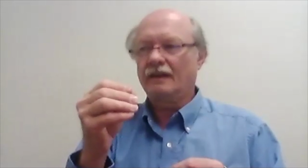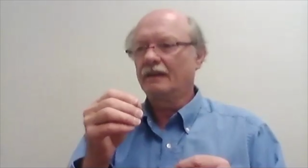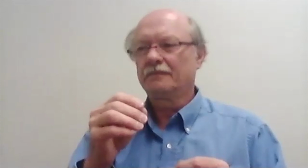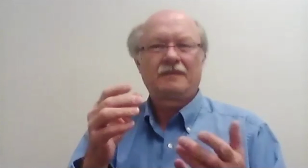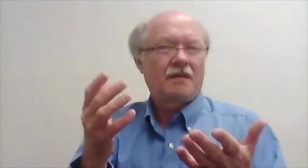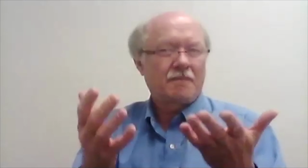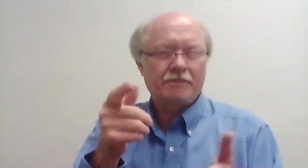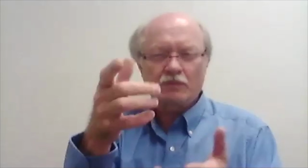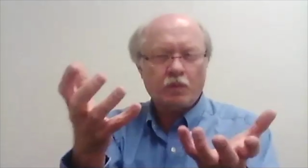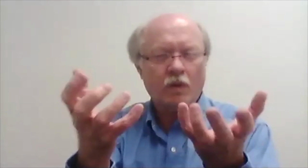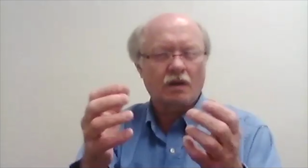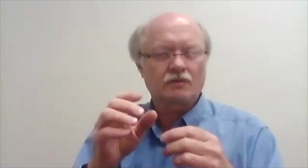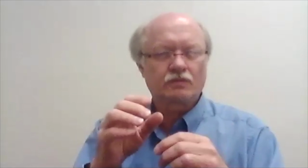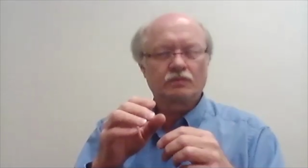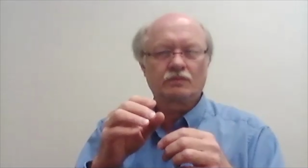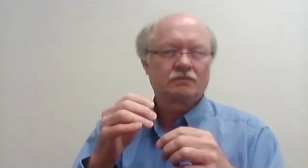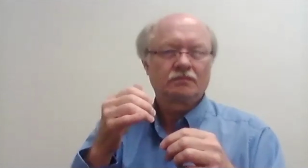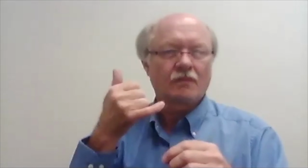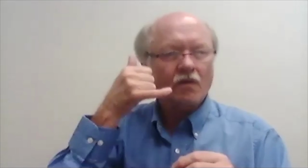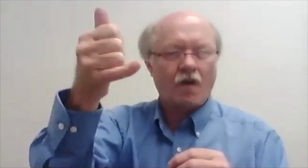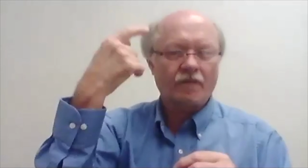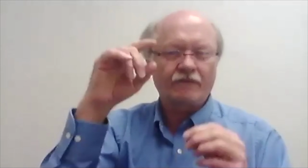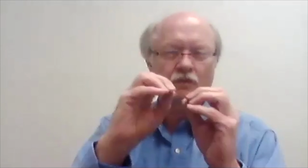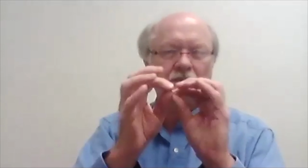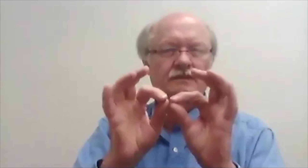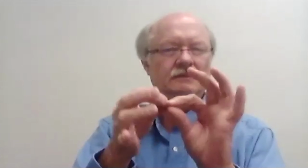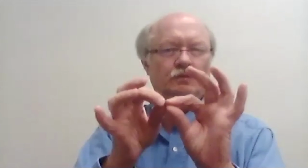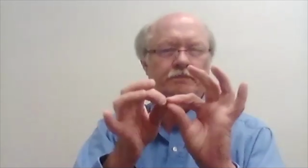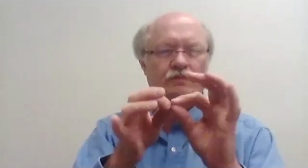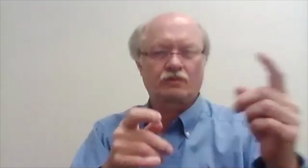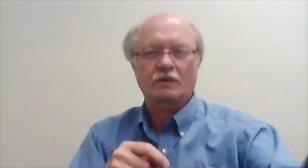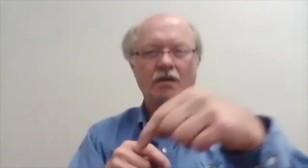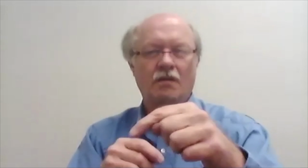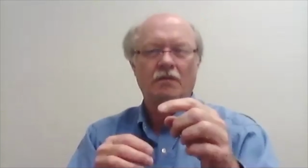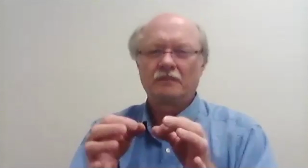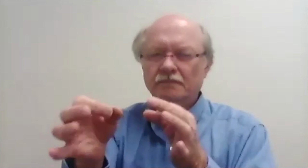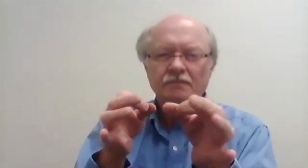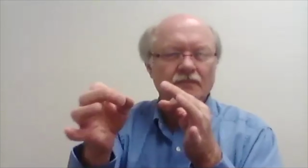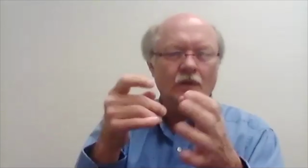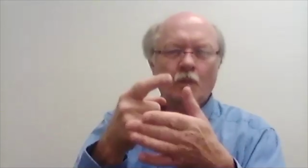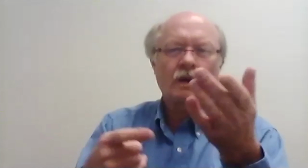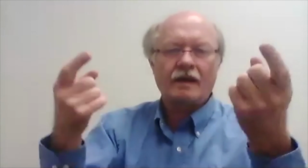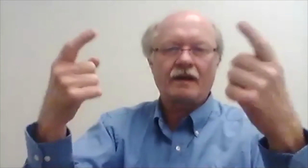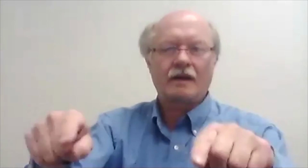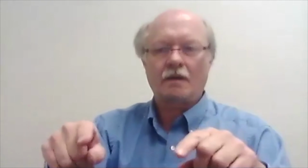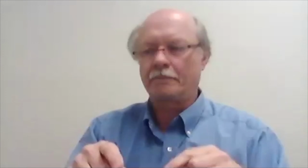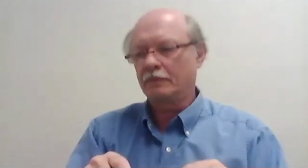You might want to even call for an interpreter to come and show up and help you explain what happened.